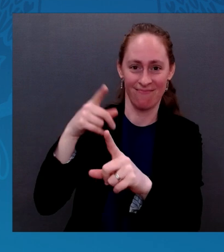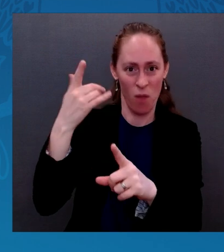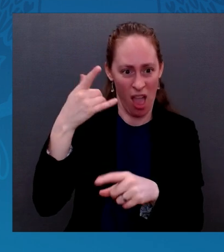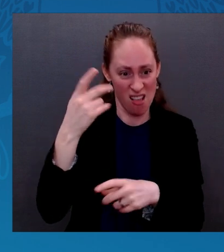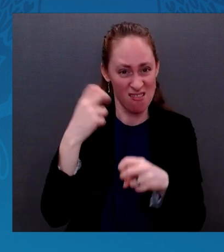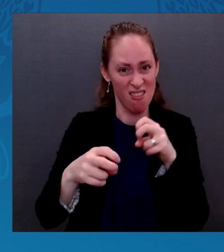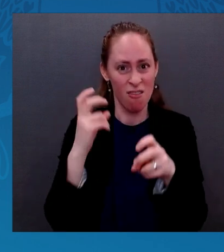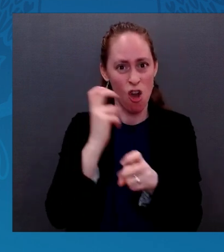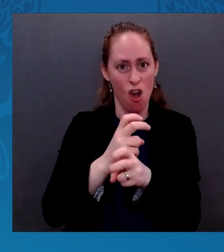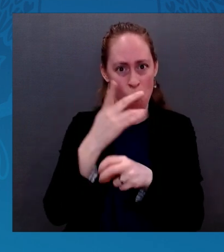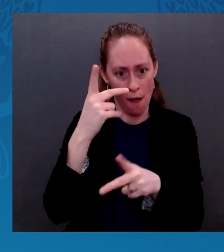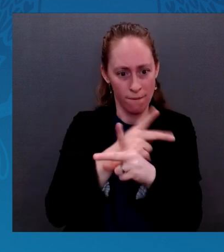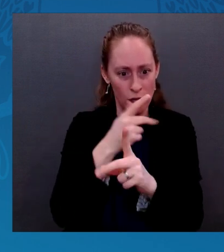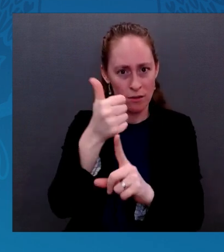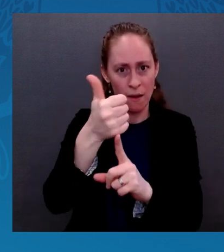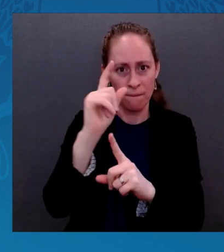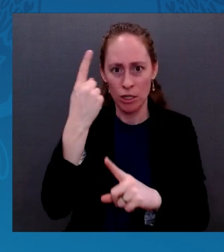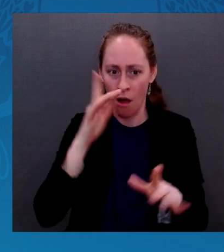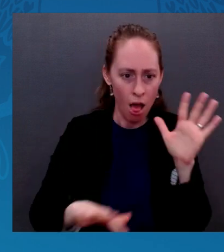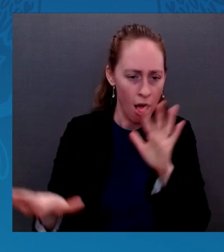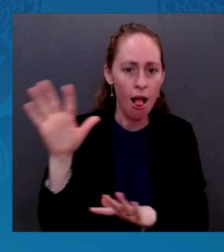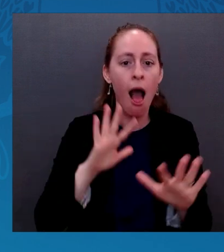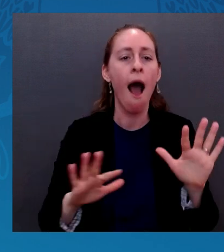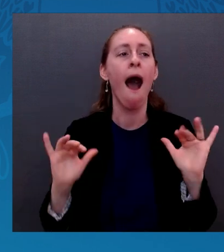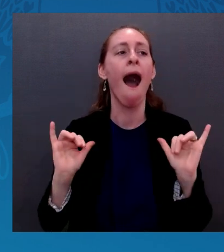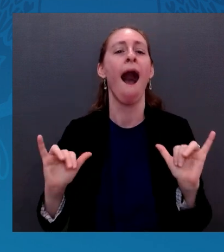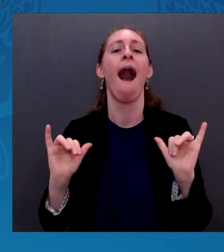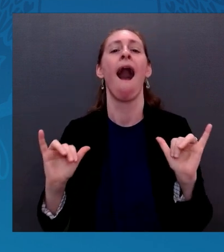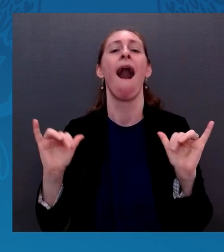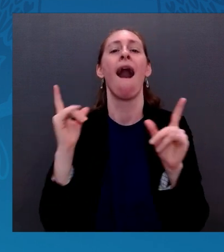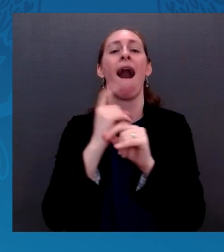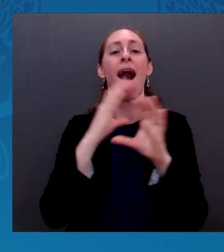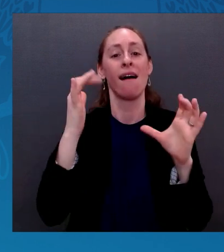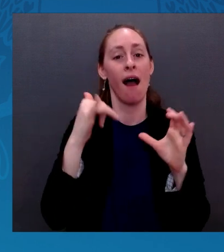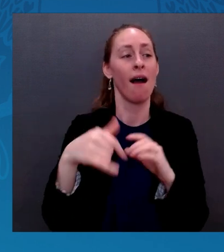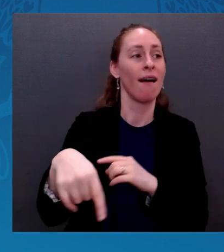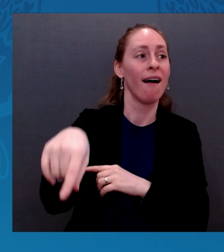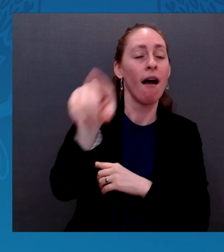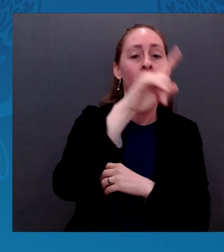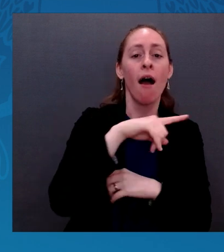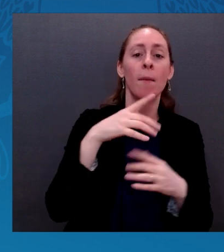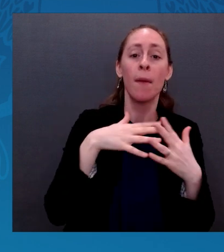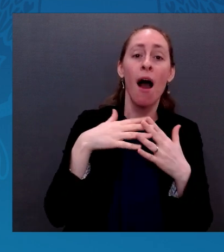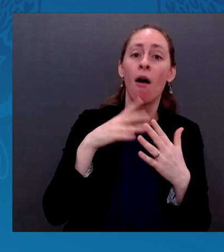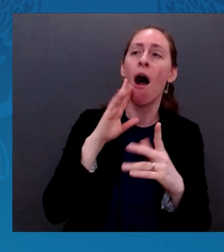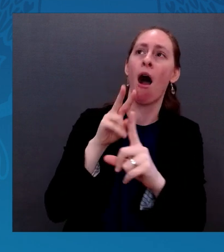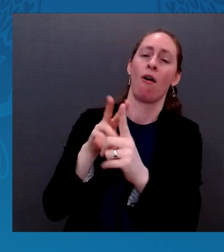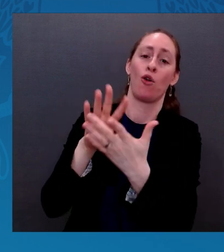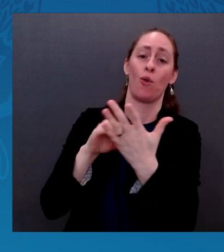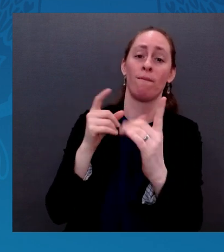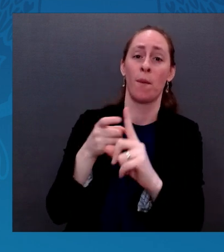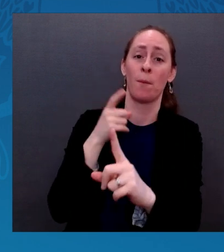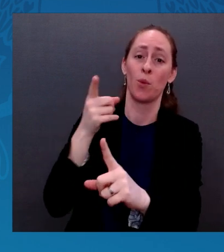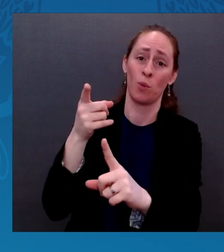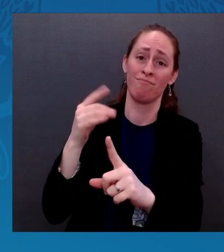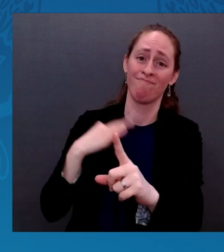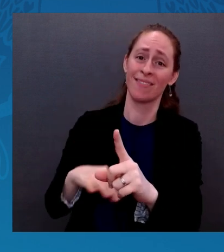will benefit from the work you did right here. So thank you all. Governor, again, thank you for the warm welcome. Mayor, thank you for your extraordinary leadership